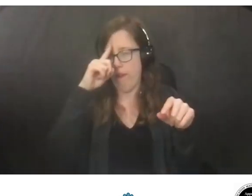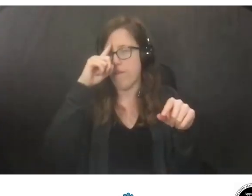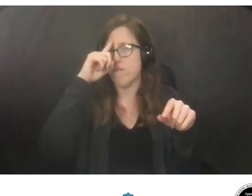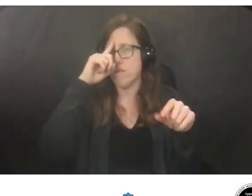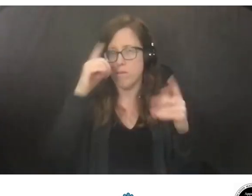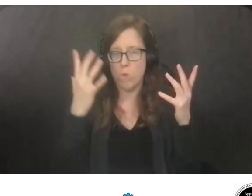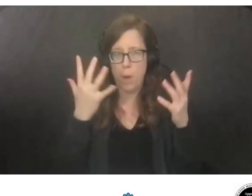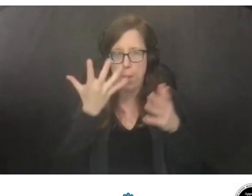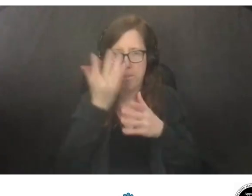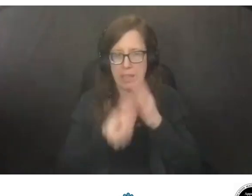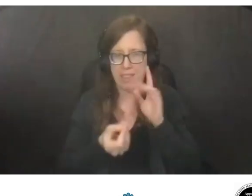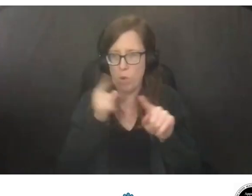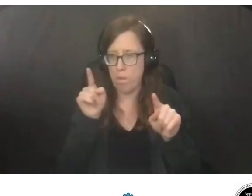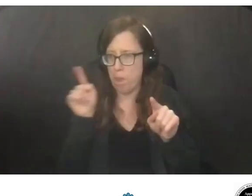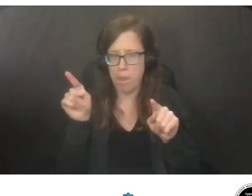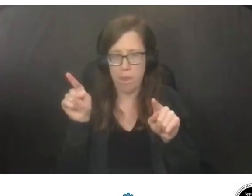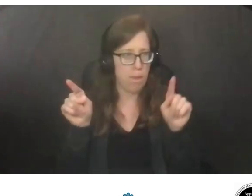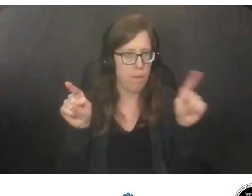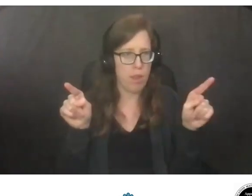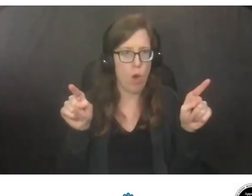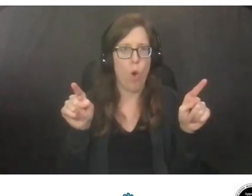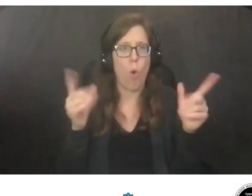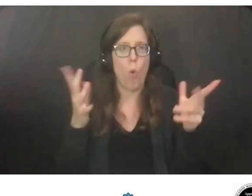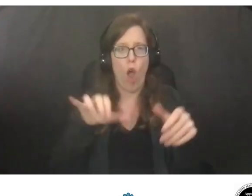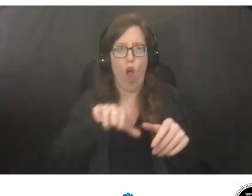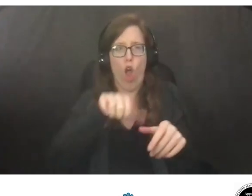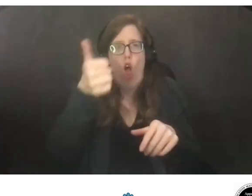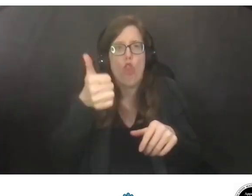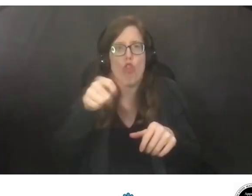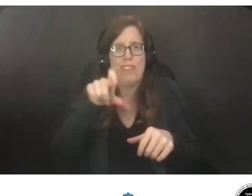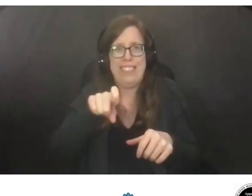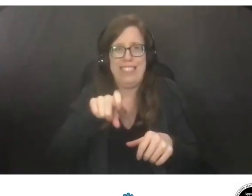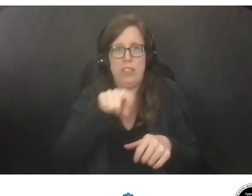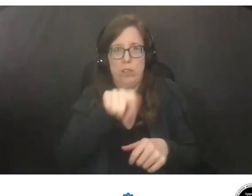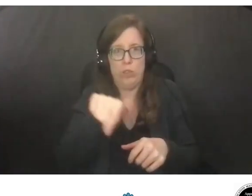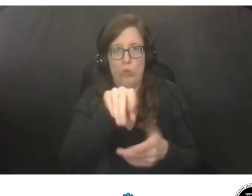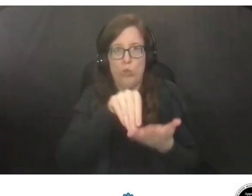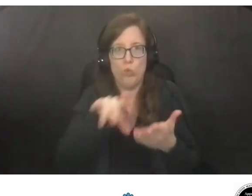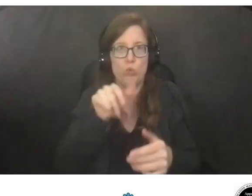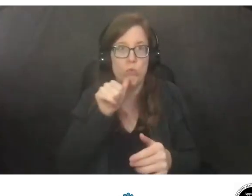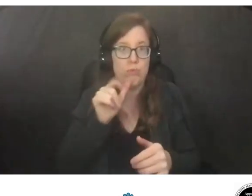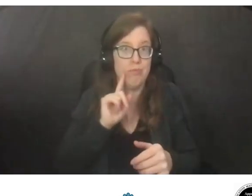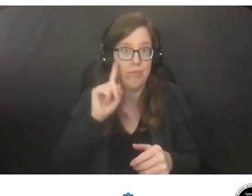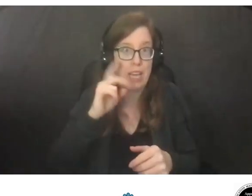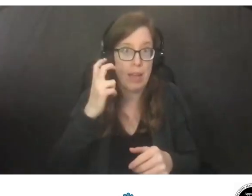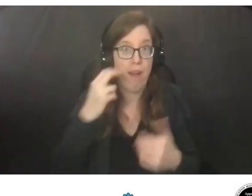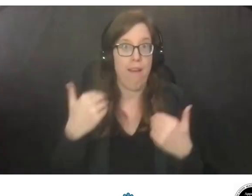what's missing? What's...what's additional needs that our students who are deafblind have